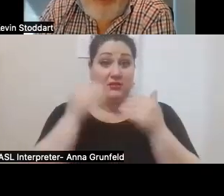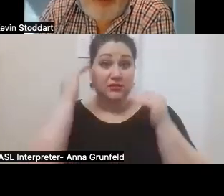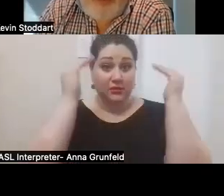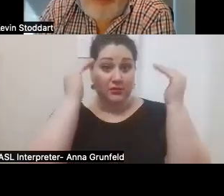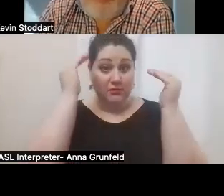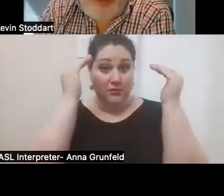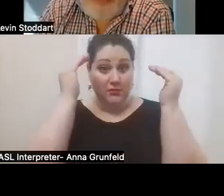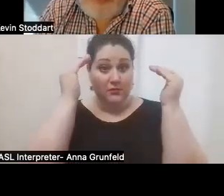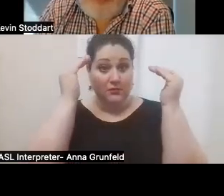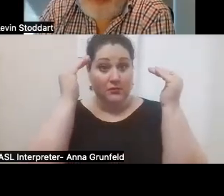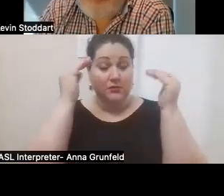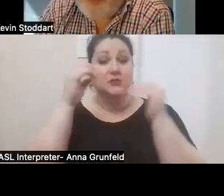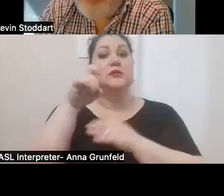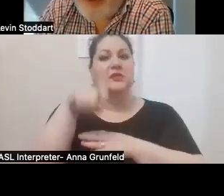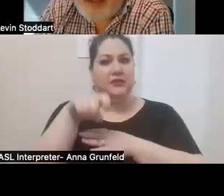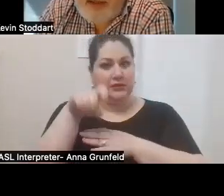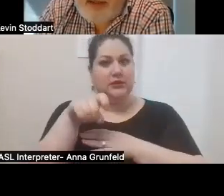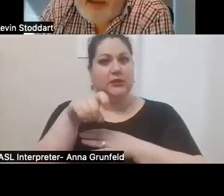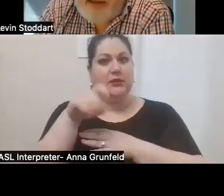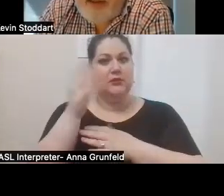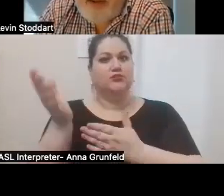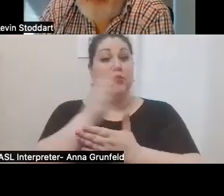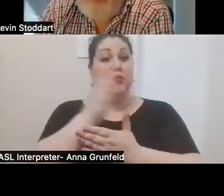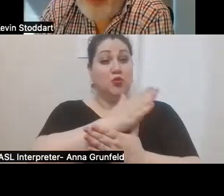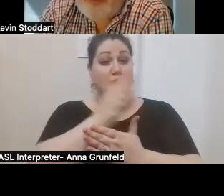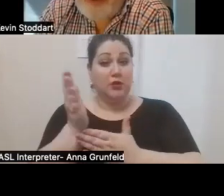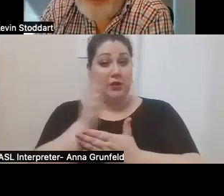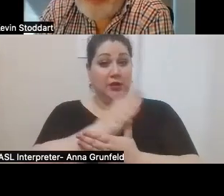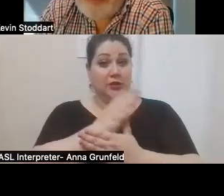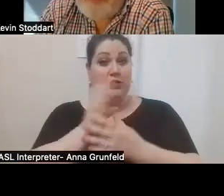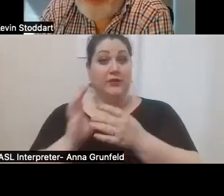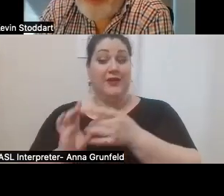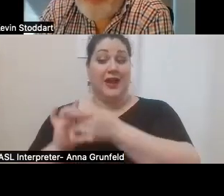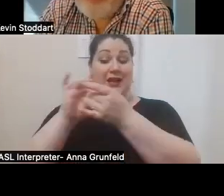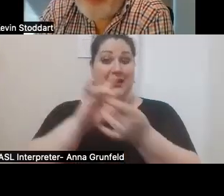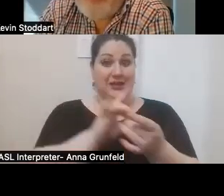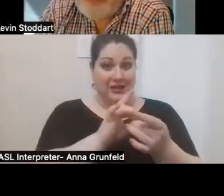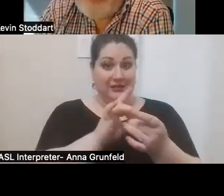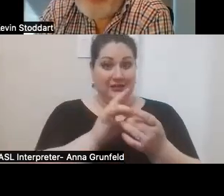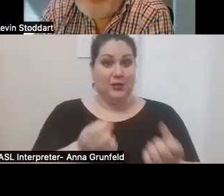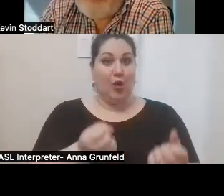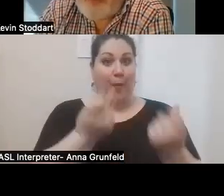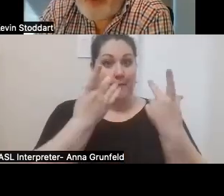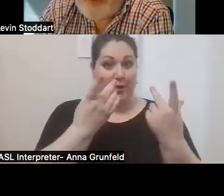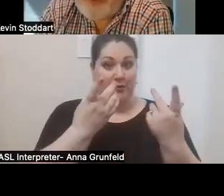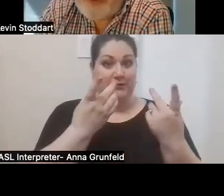need a range of connected, multi-disciplinary services and supports.